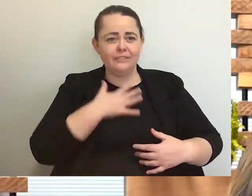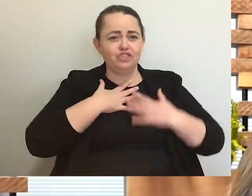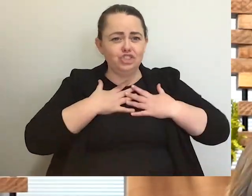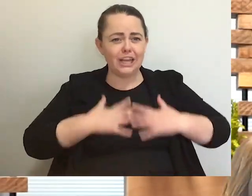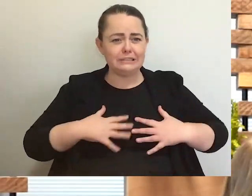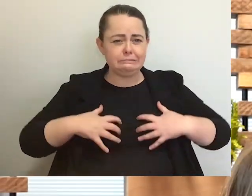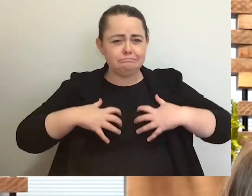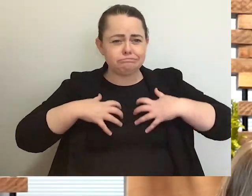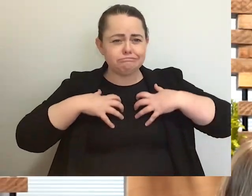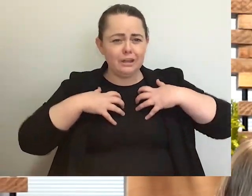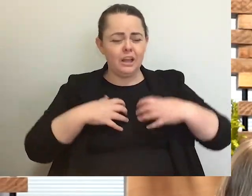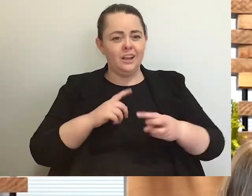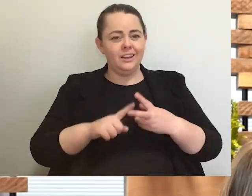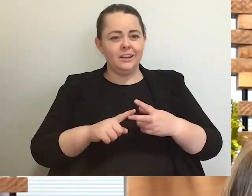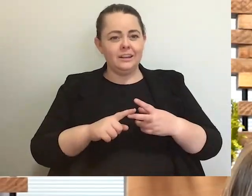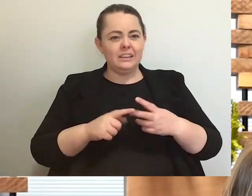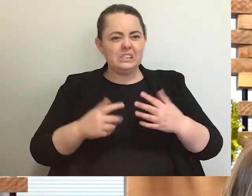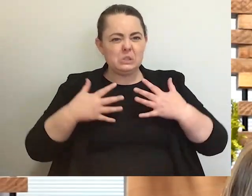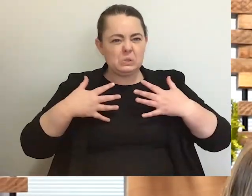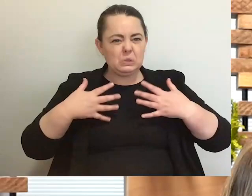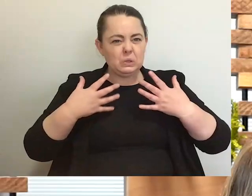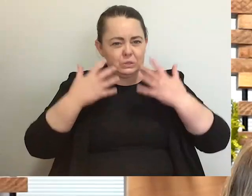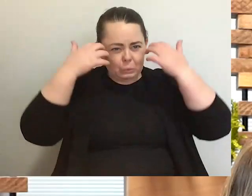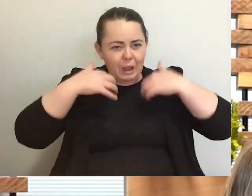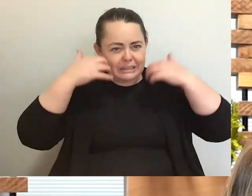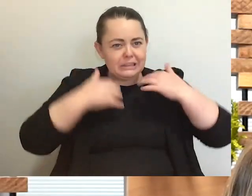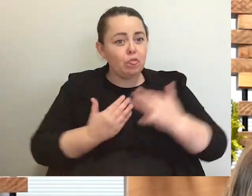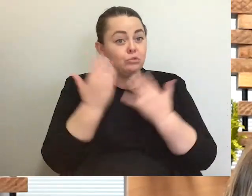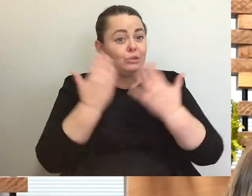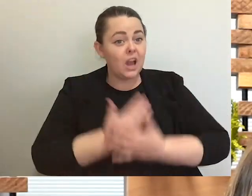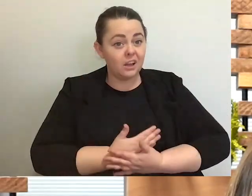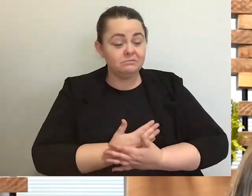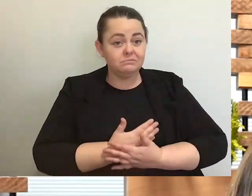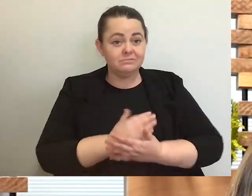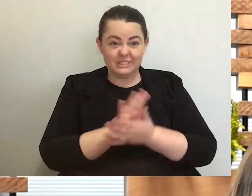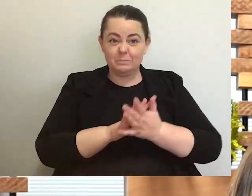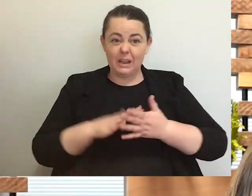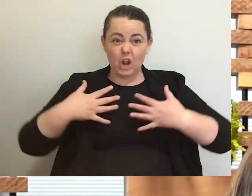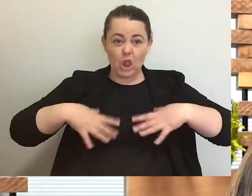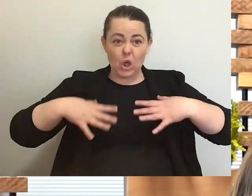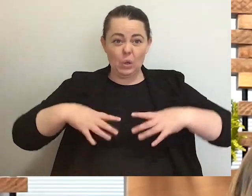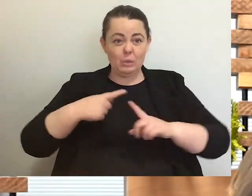night sweats, sweats to the extent that, your sleepwear, sleep attire or bedding may get wet